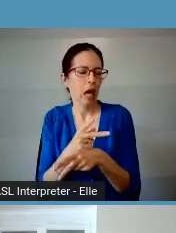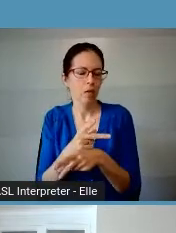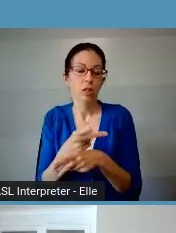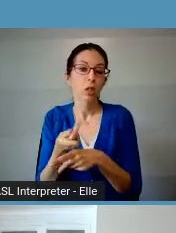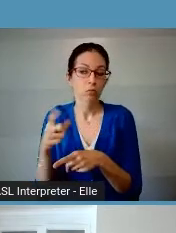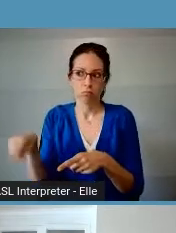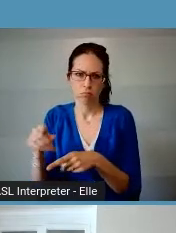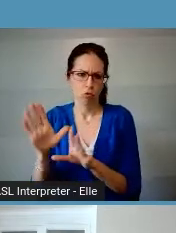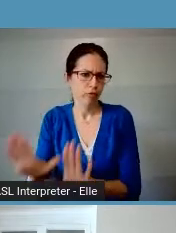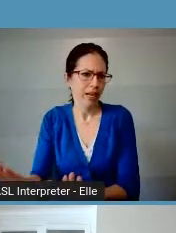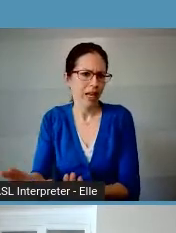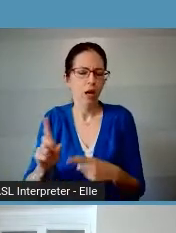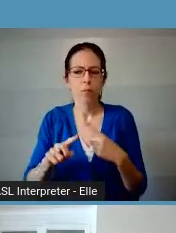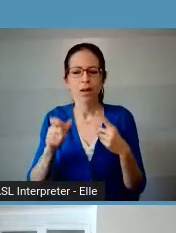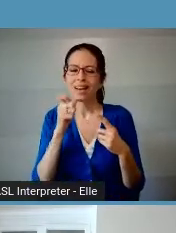a lot of context.